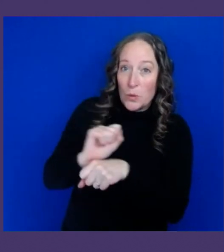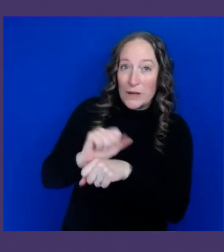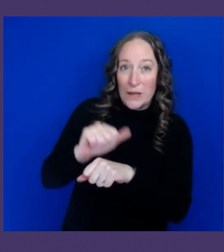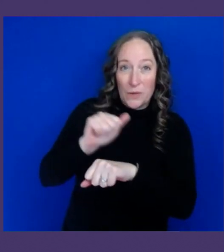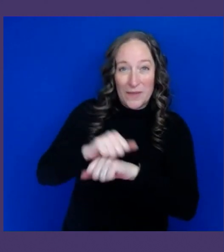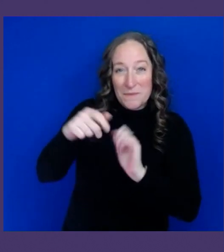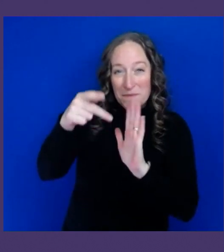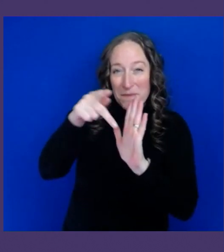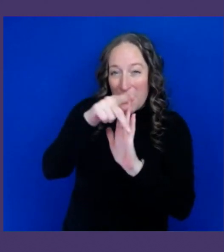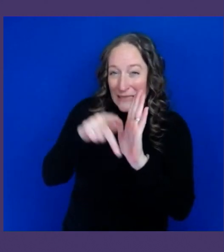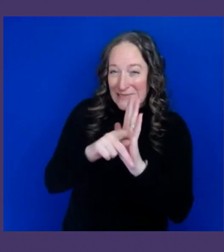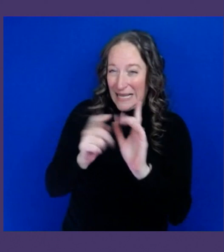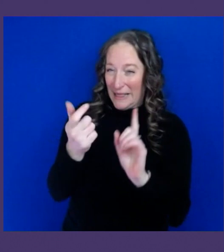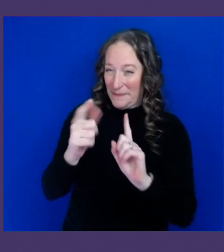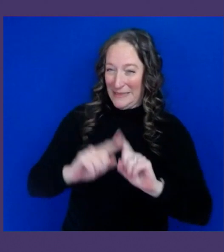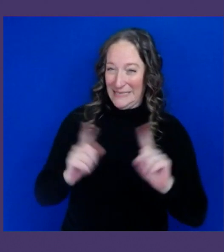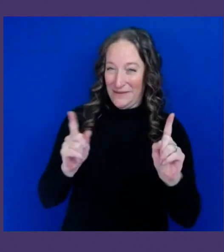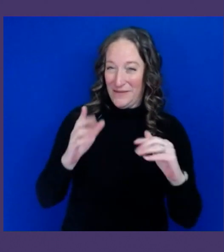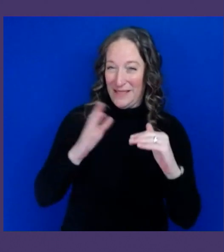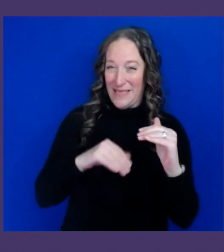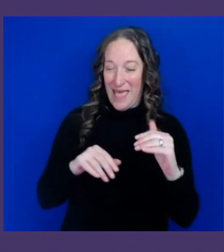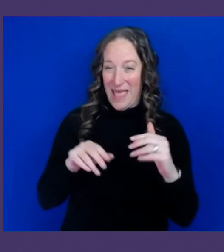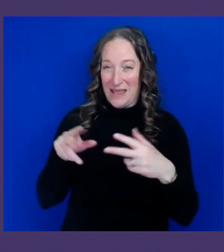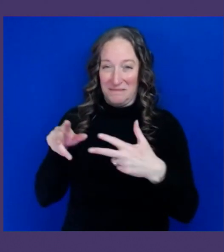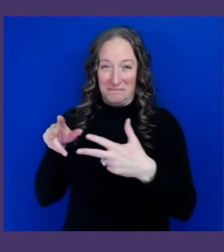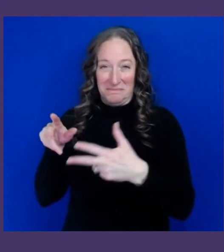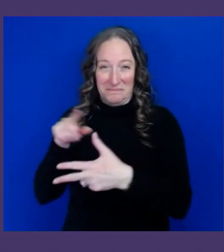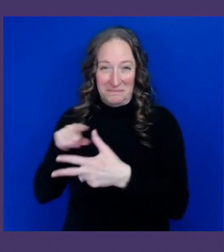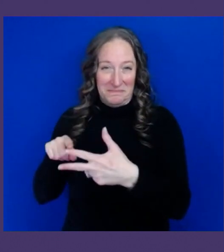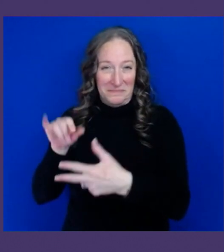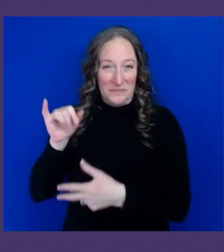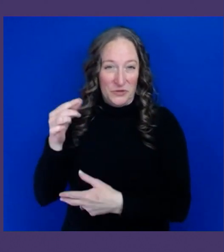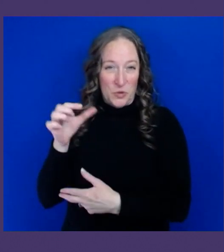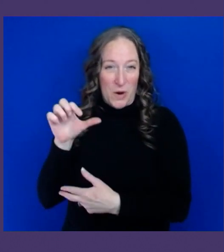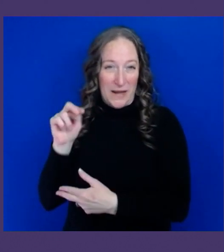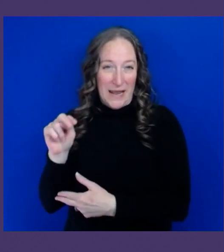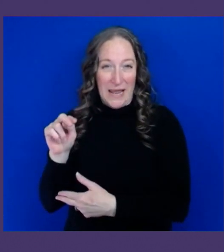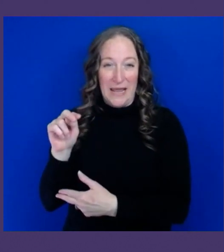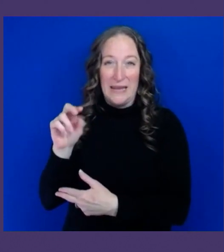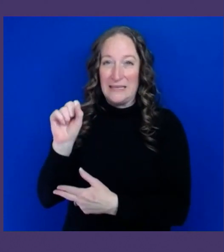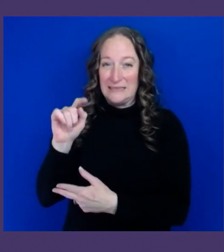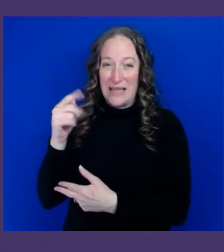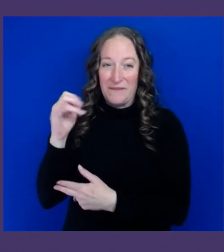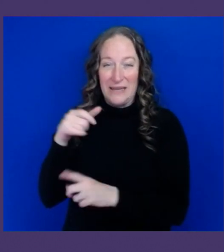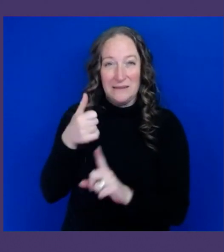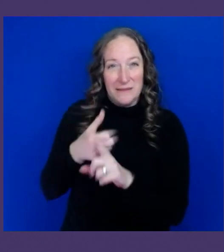from Jordan and Stephanie, being in the non-profit sector, but working with corporations.